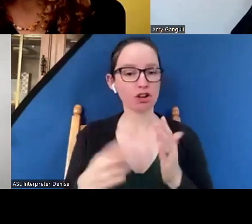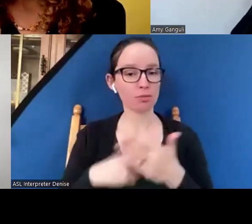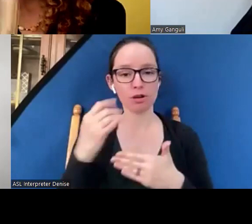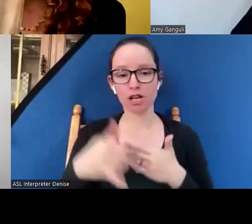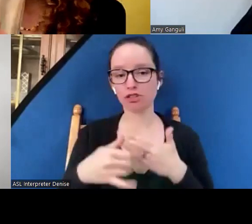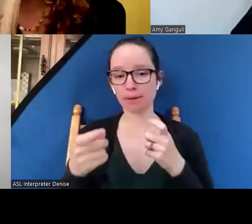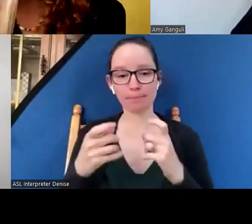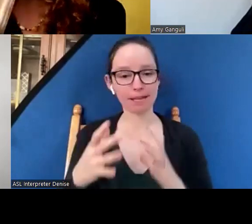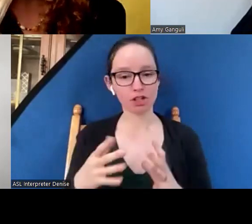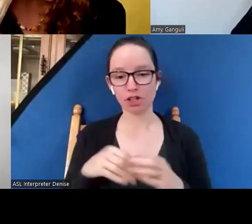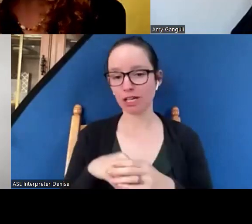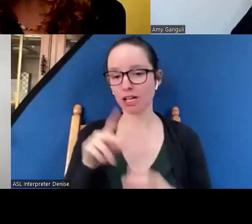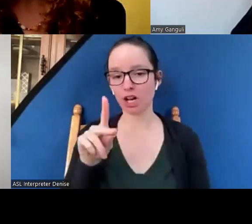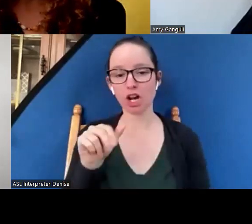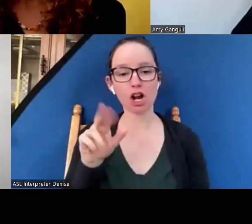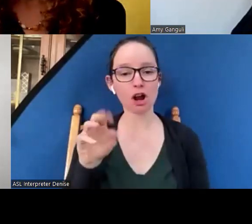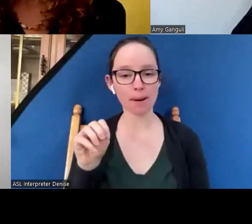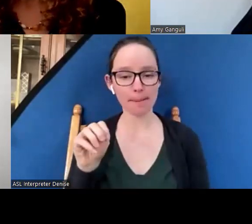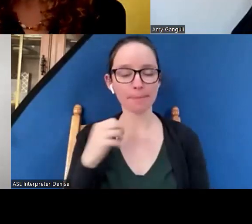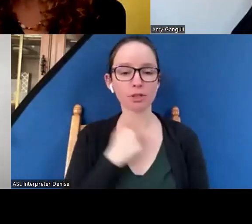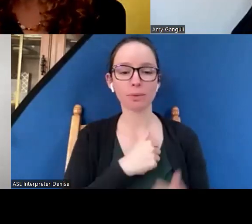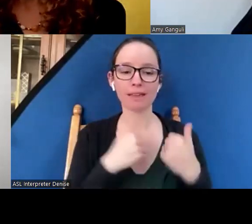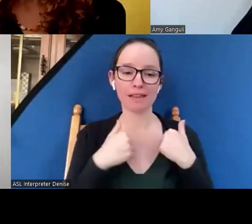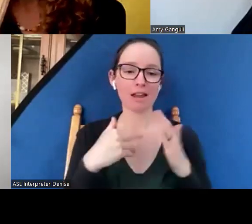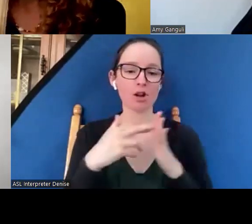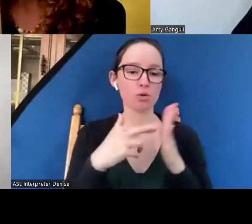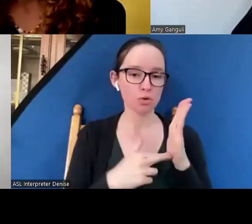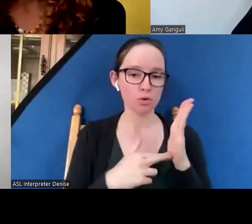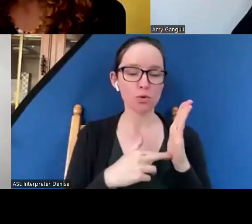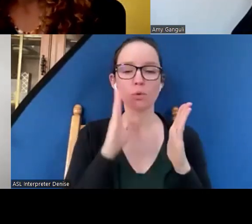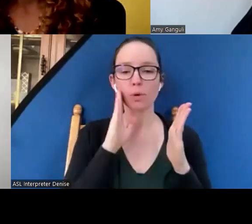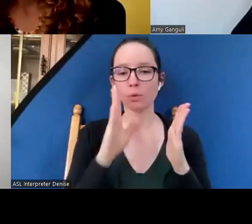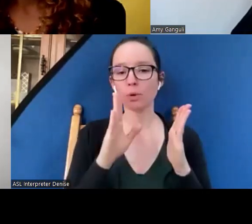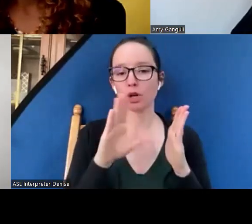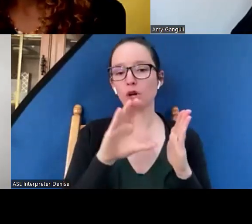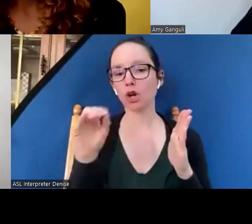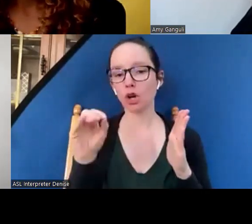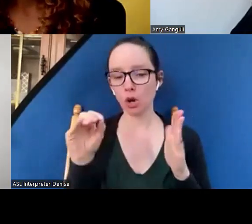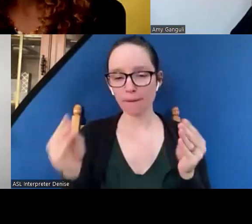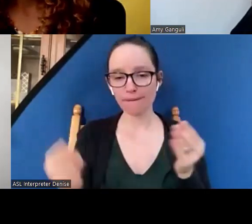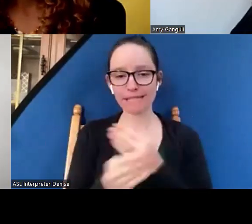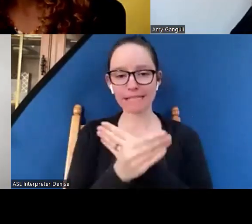So we kind of had this rule that we would like cofacilitate, and you just weren't allowed to facilitate a discussion of your